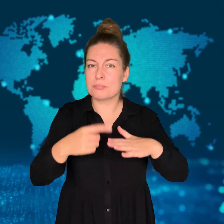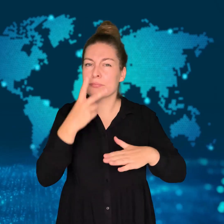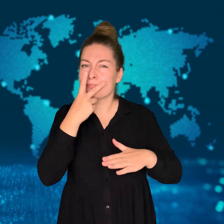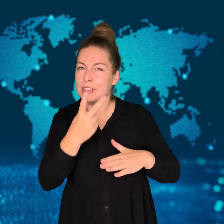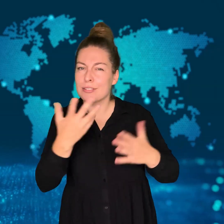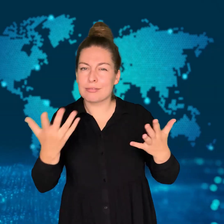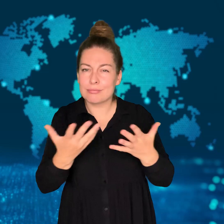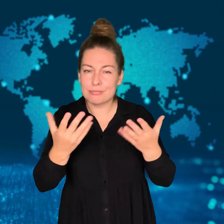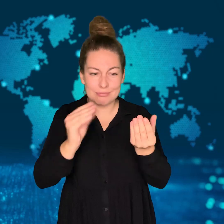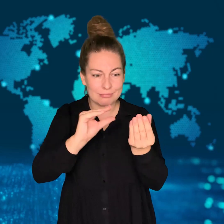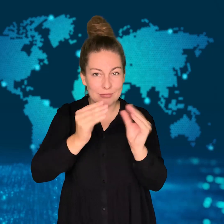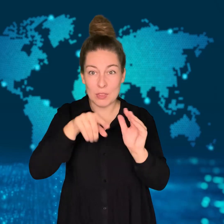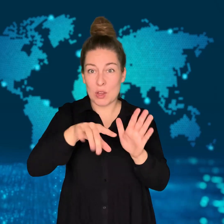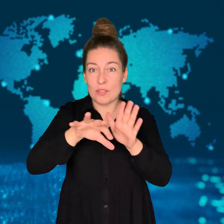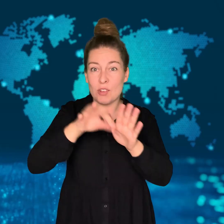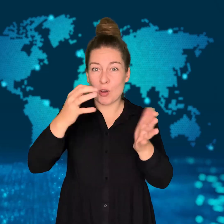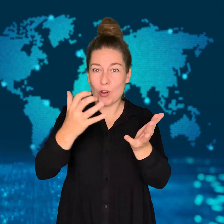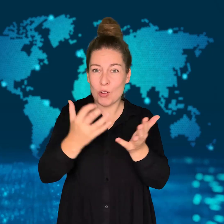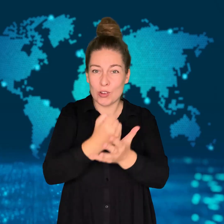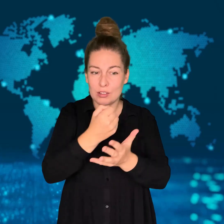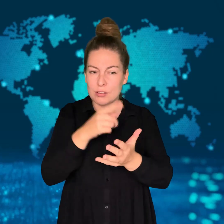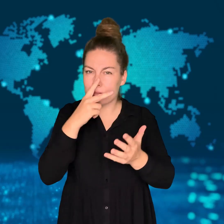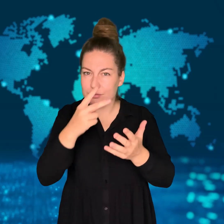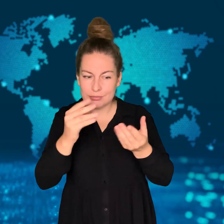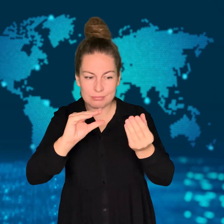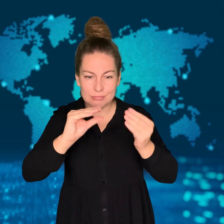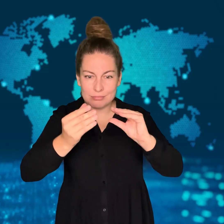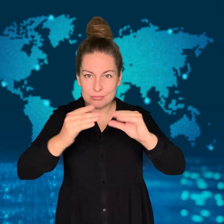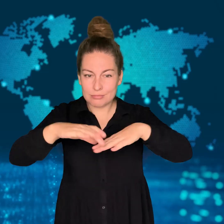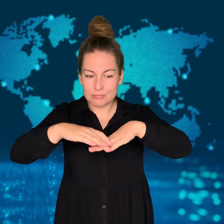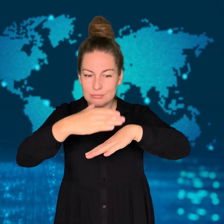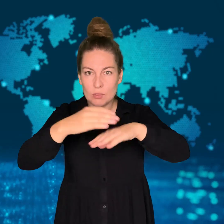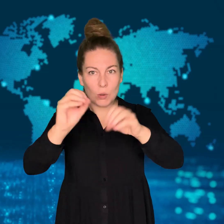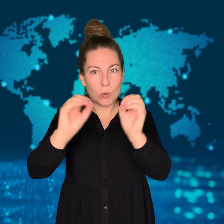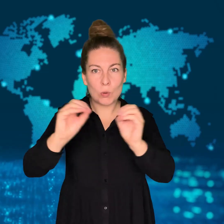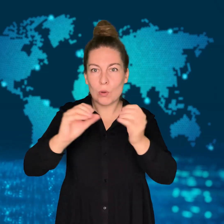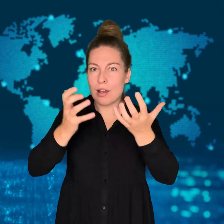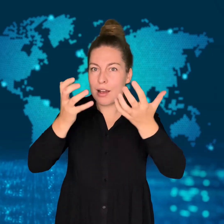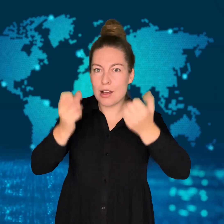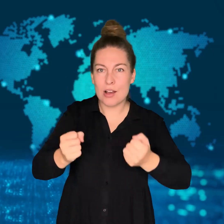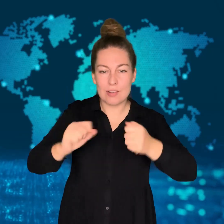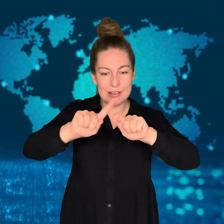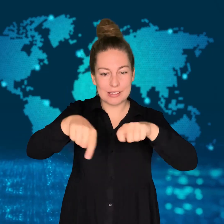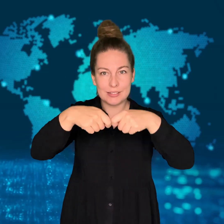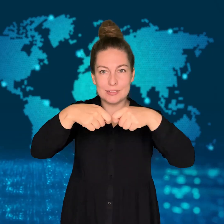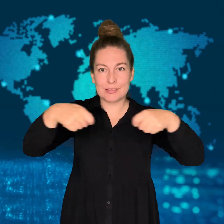tied around the wearers ankle.